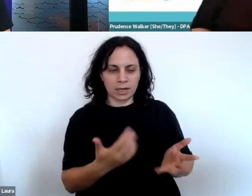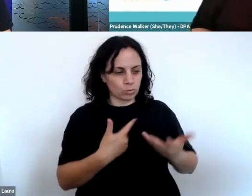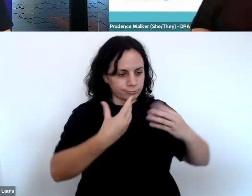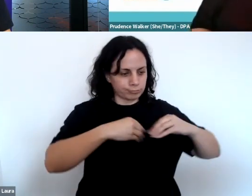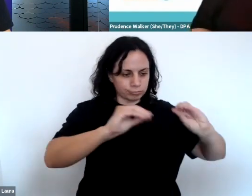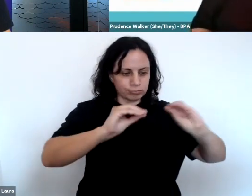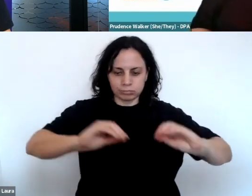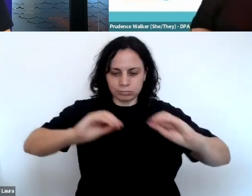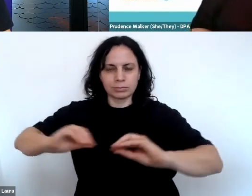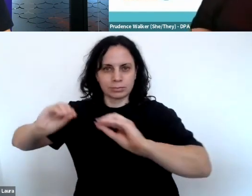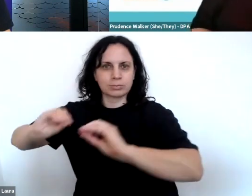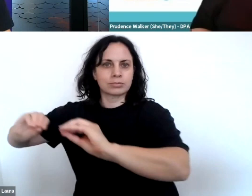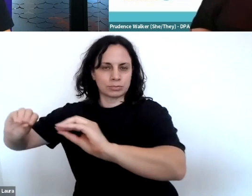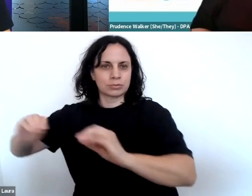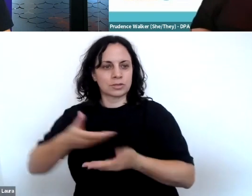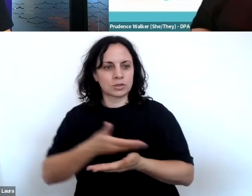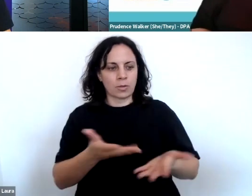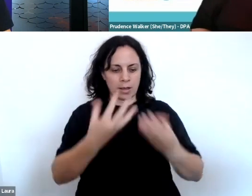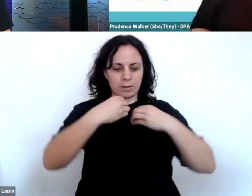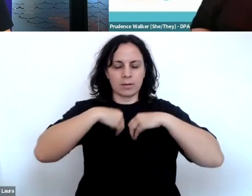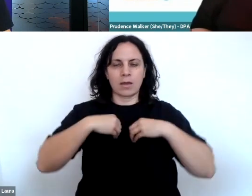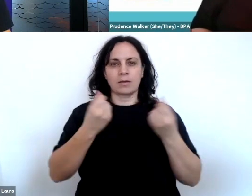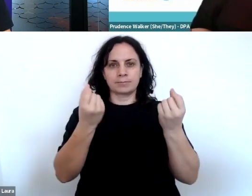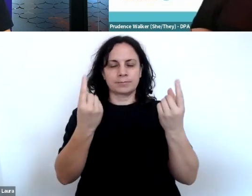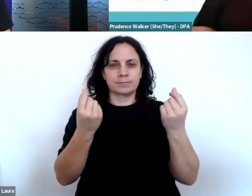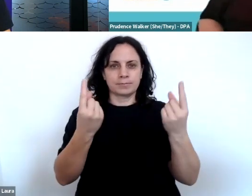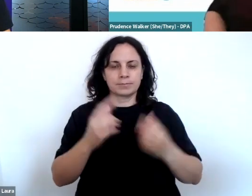and to support the community to build their local infrastructure